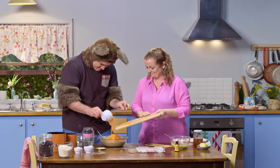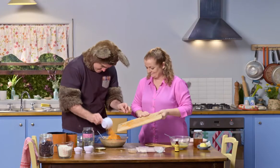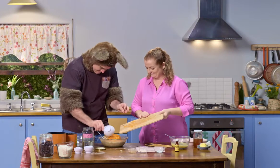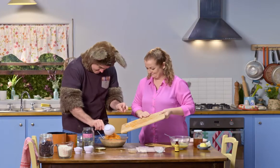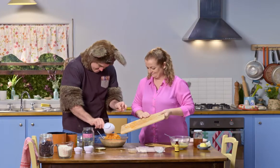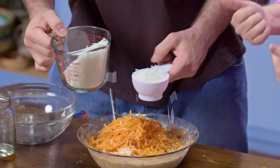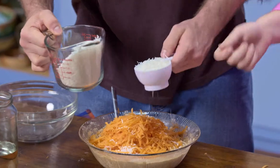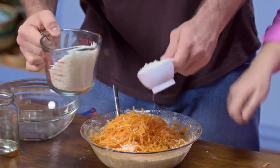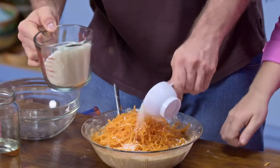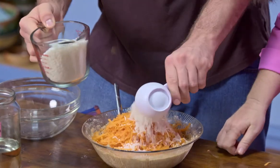Uh-huh.